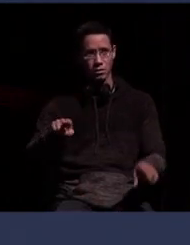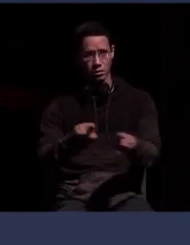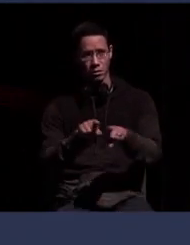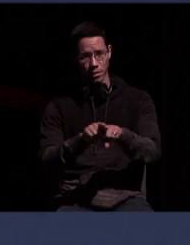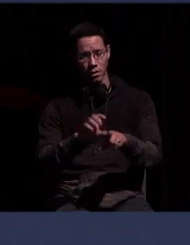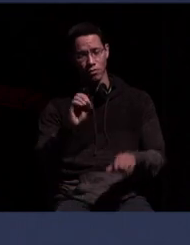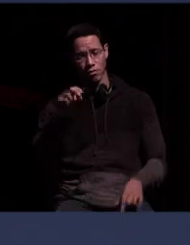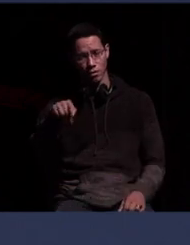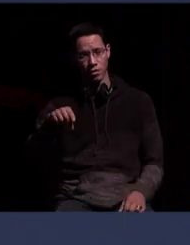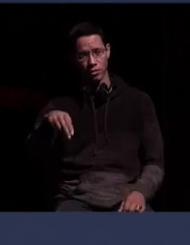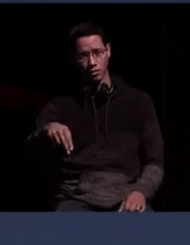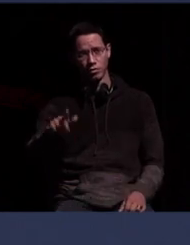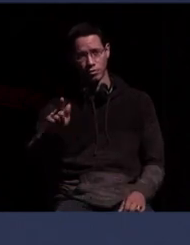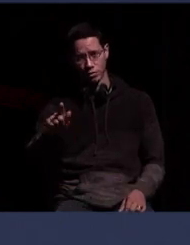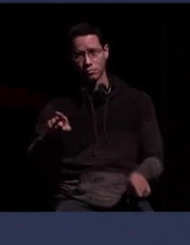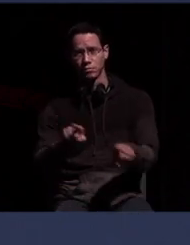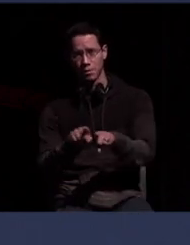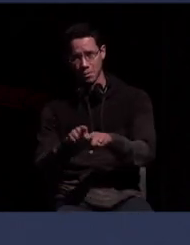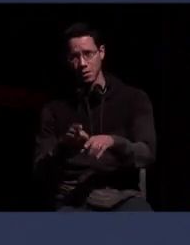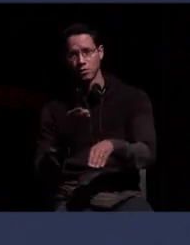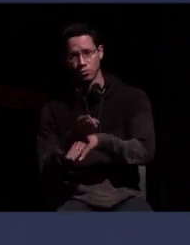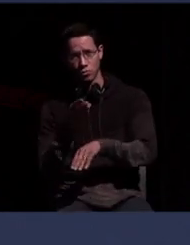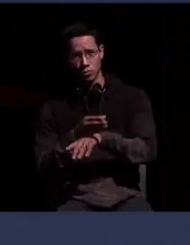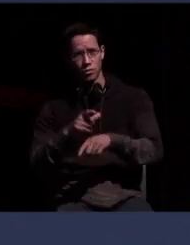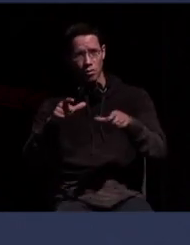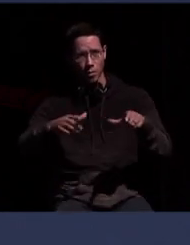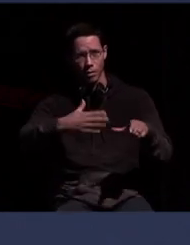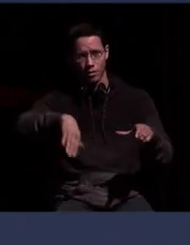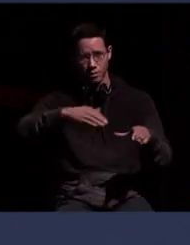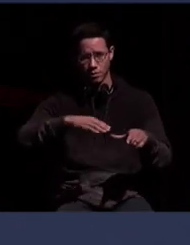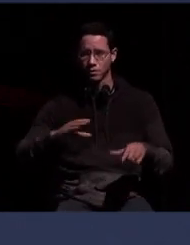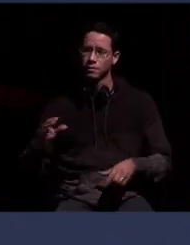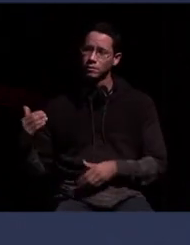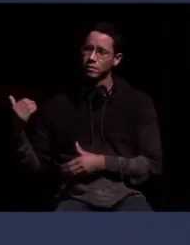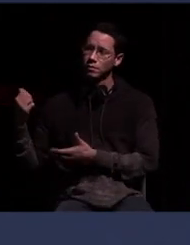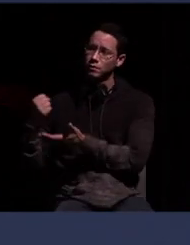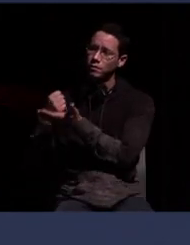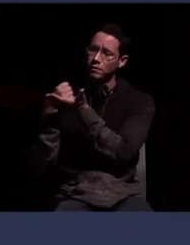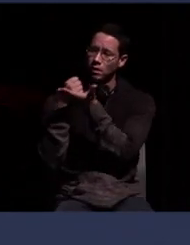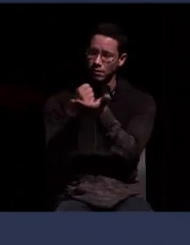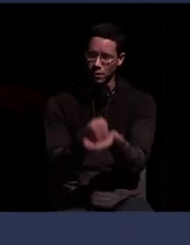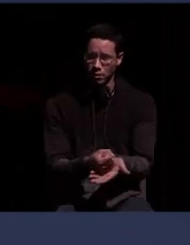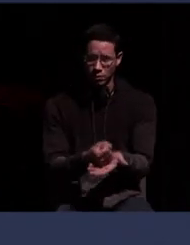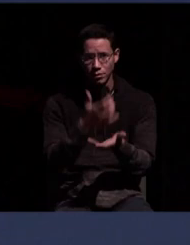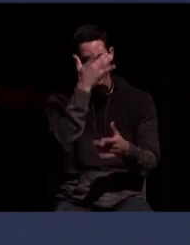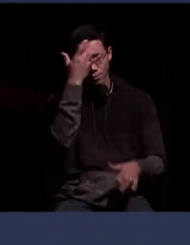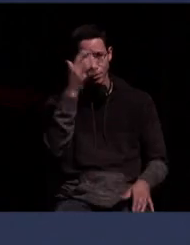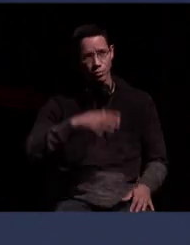that render people closer